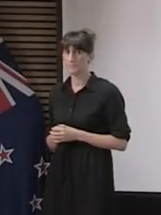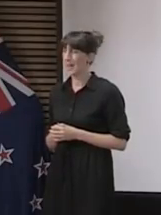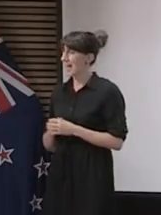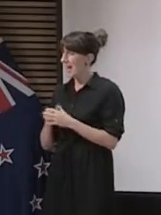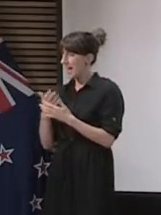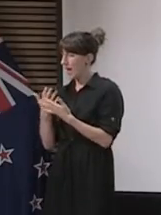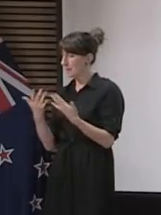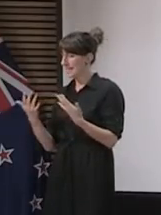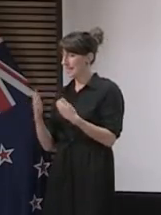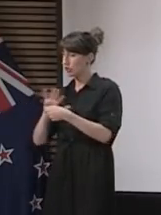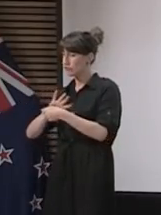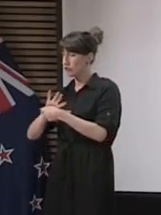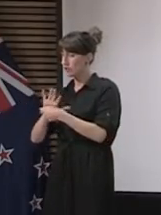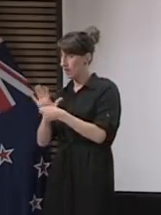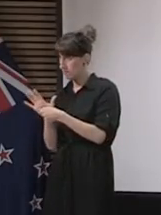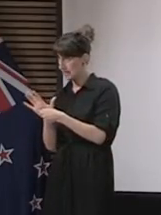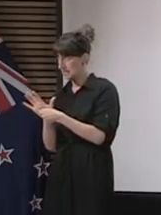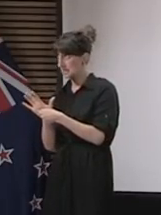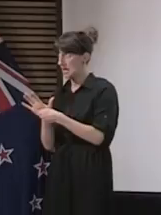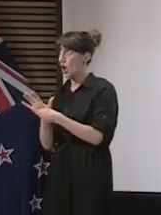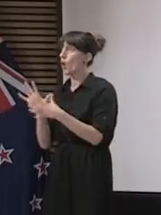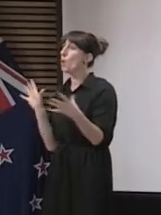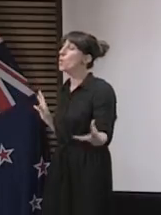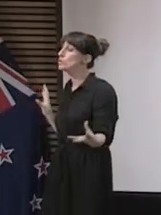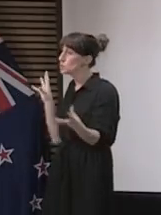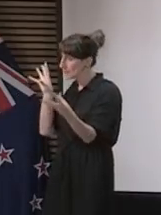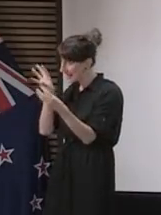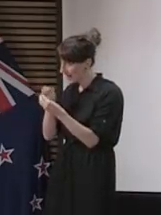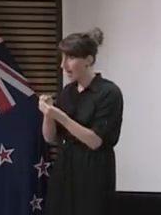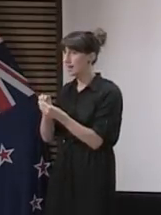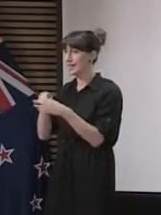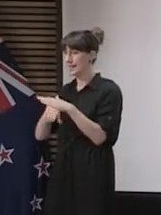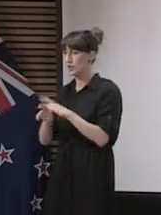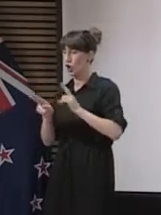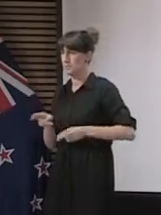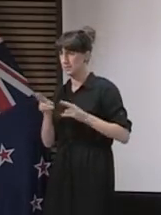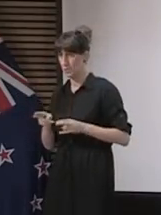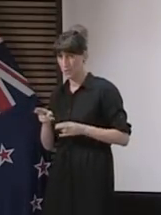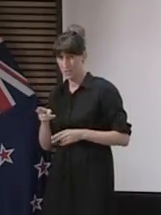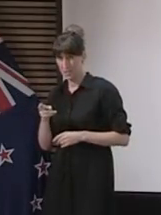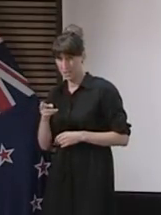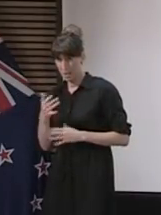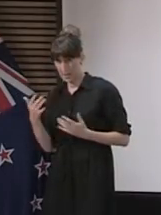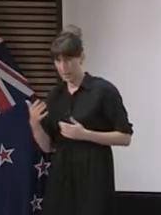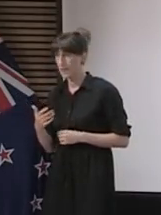A few days agoit was 69 different peoplehave been hospitalised? 79 isthe total.